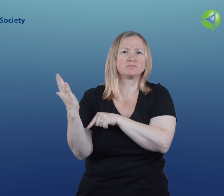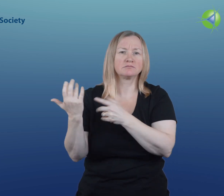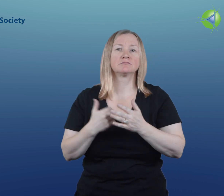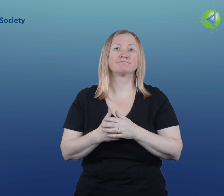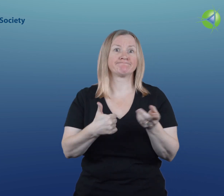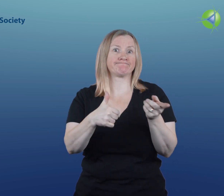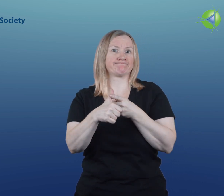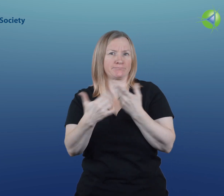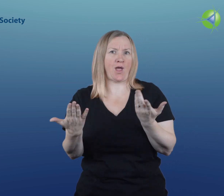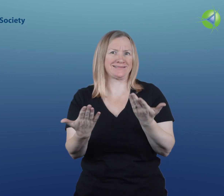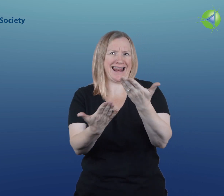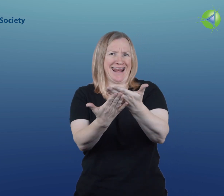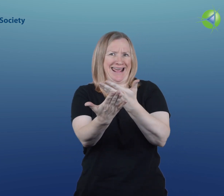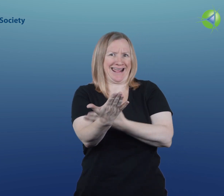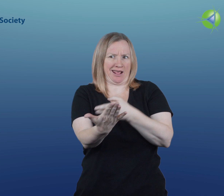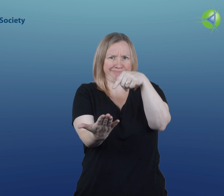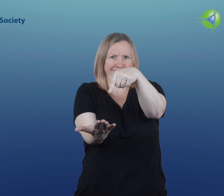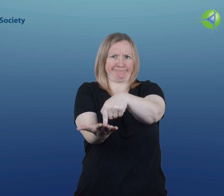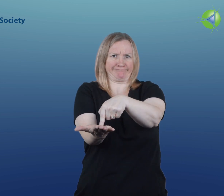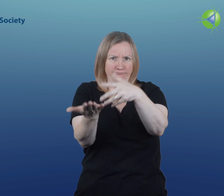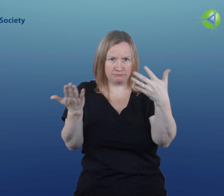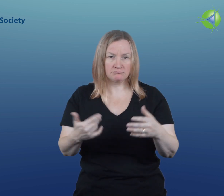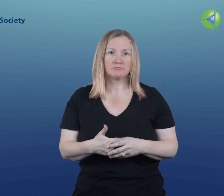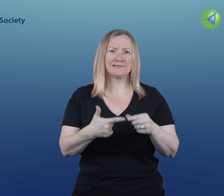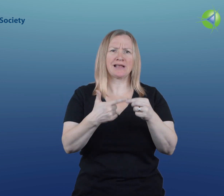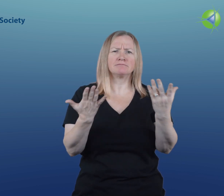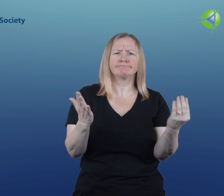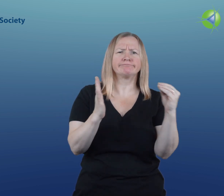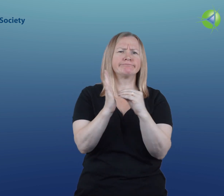1. the legal basis, 2. inputs from our Forum, and